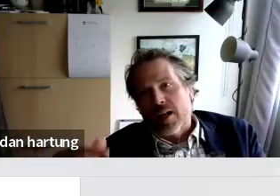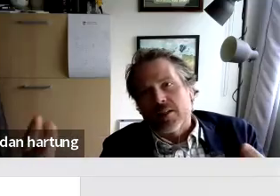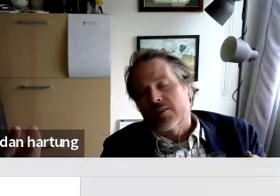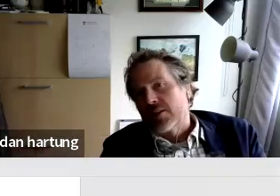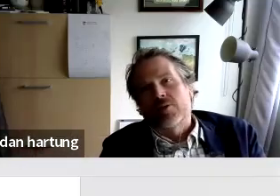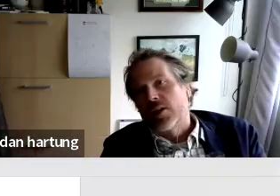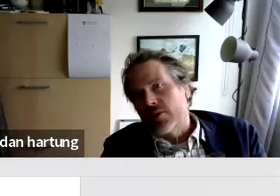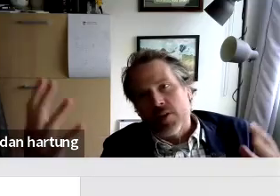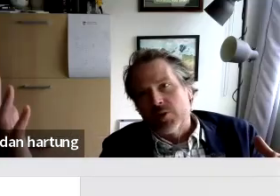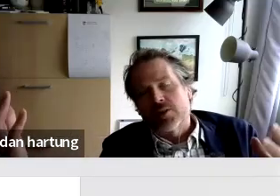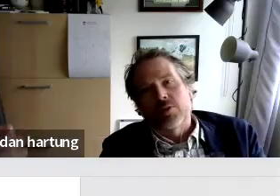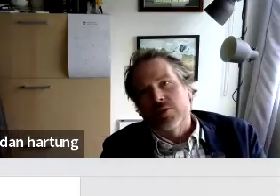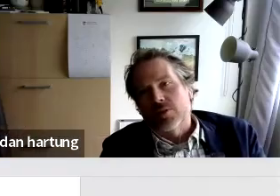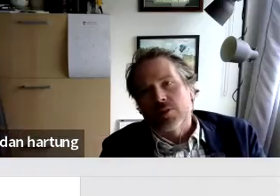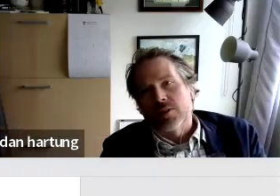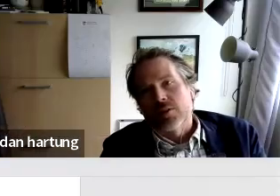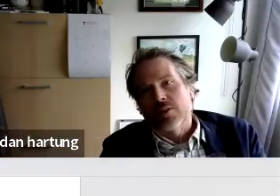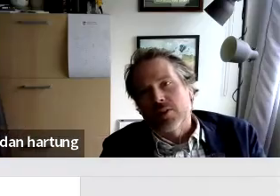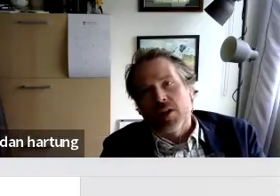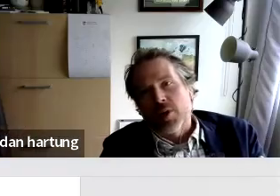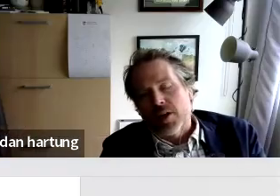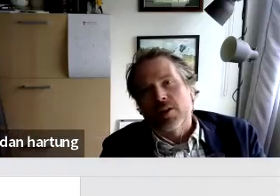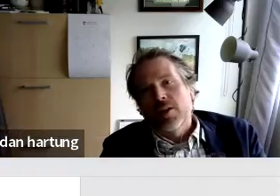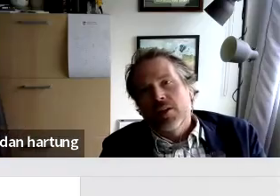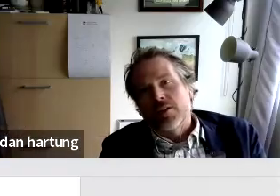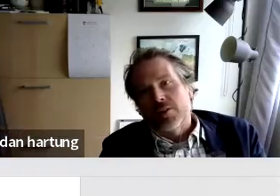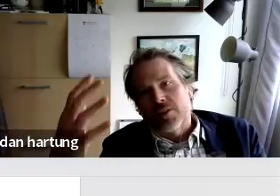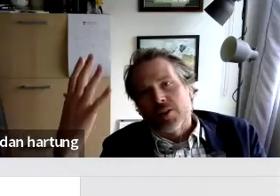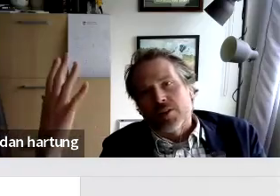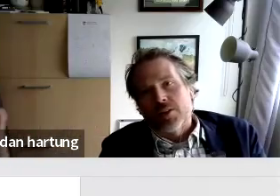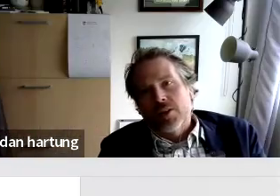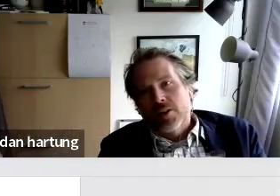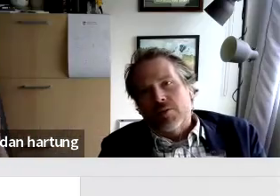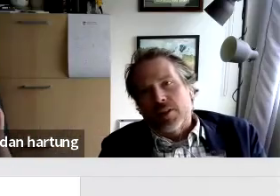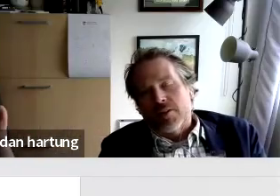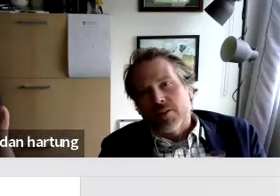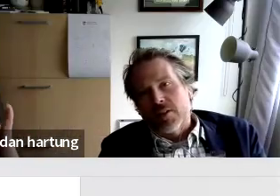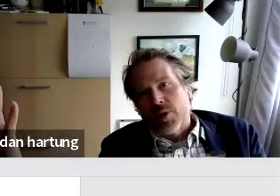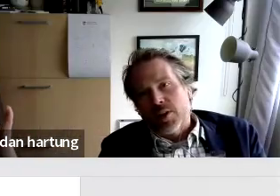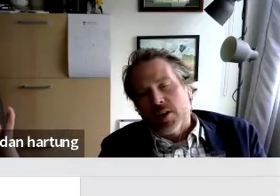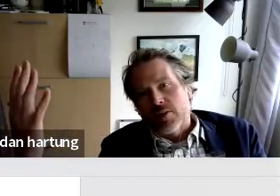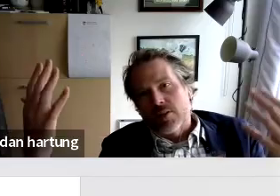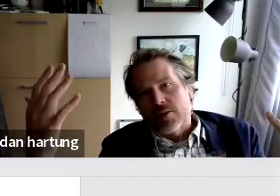uh context like of all pharmacy users in in the APAC. Here's their race ethnicity breakdown.